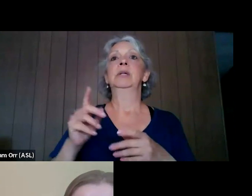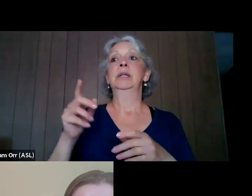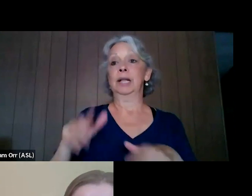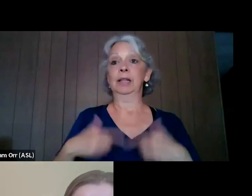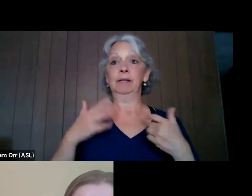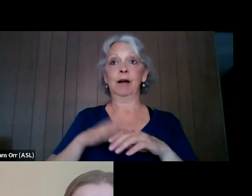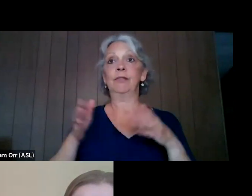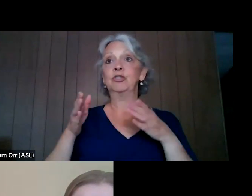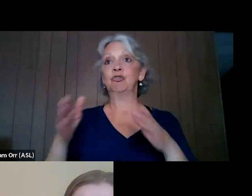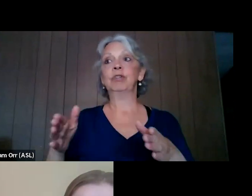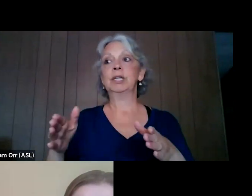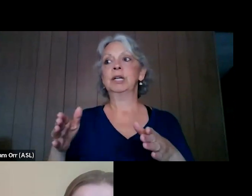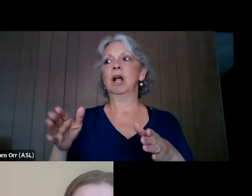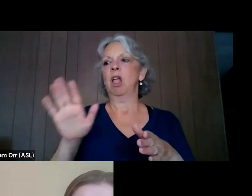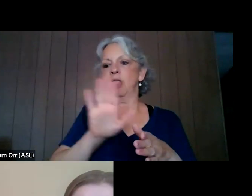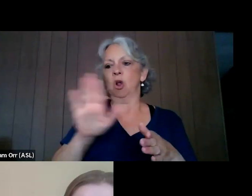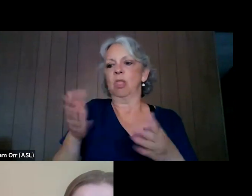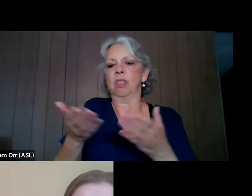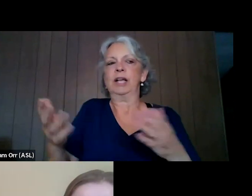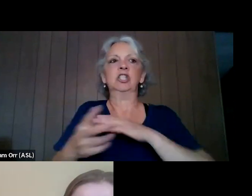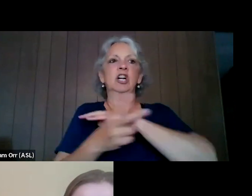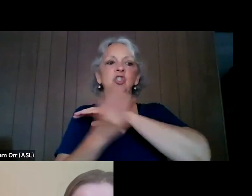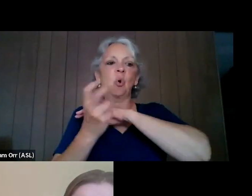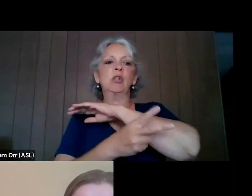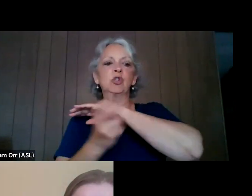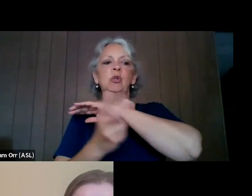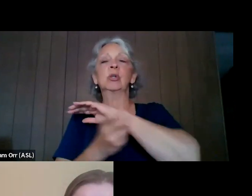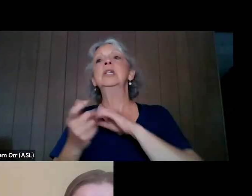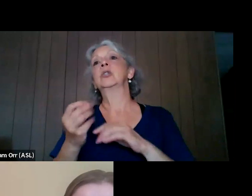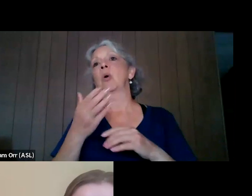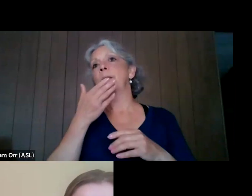And so like a center is very helpful,